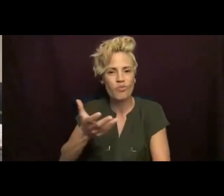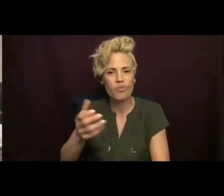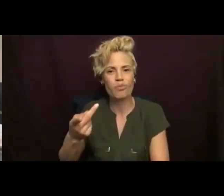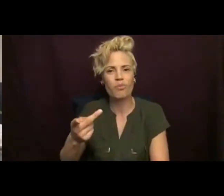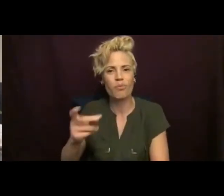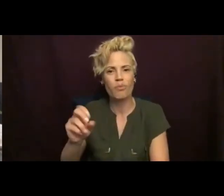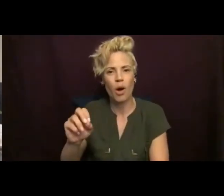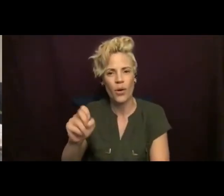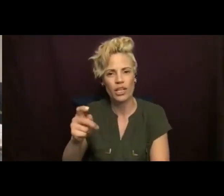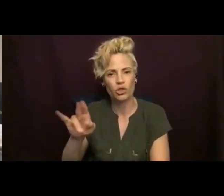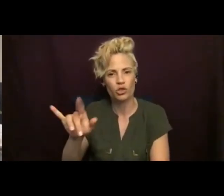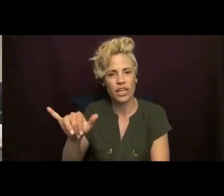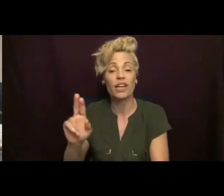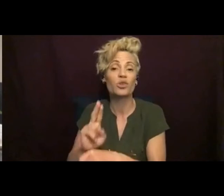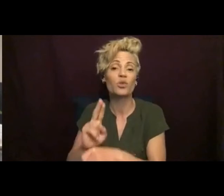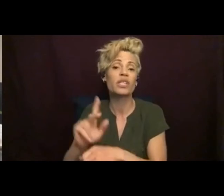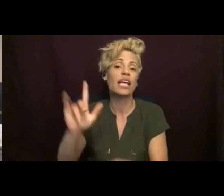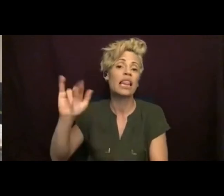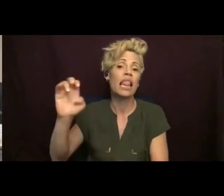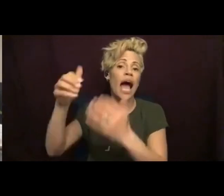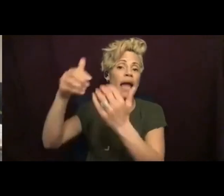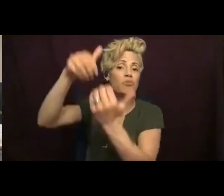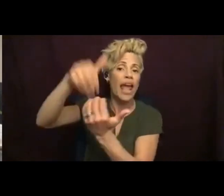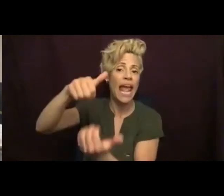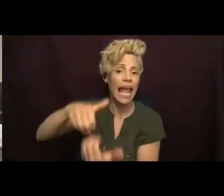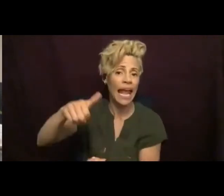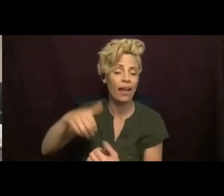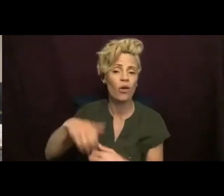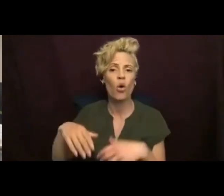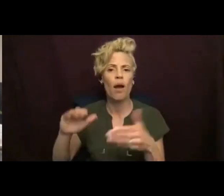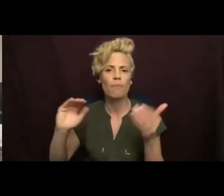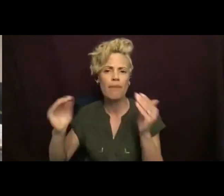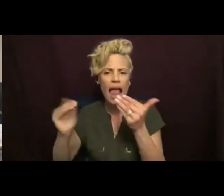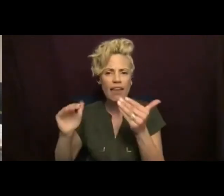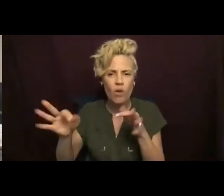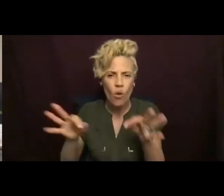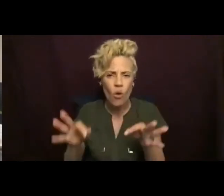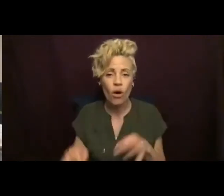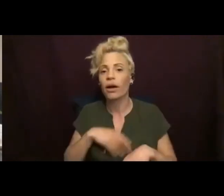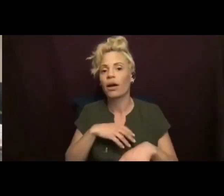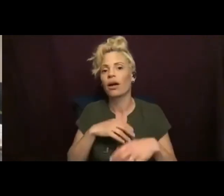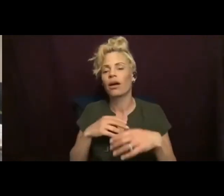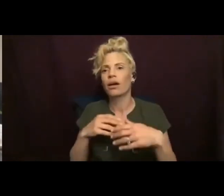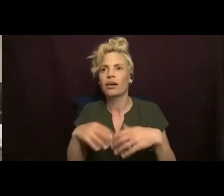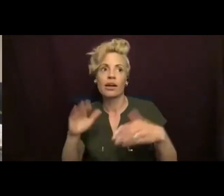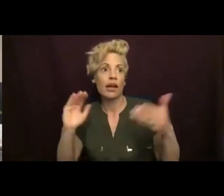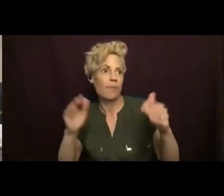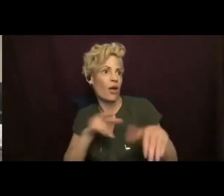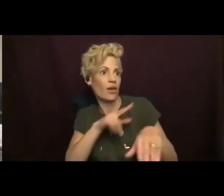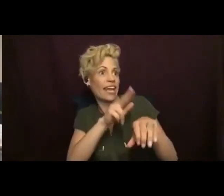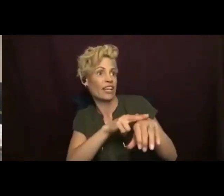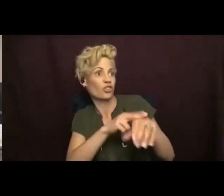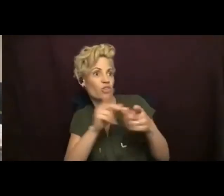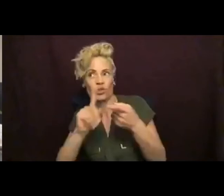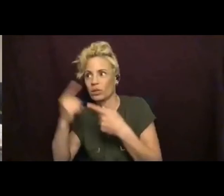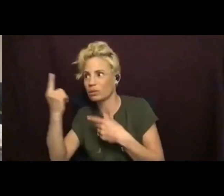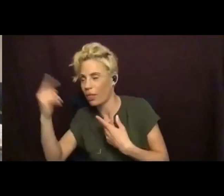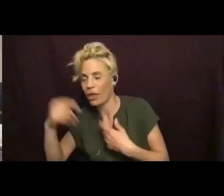and metaphors about nature or outer space to be able to express chronic pain in my own body.